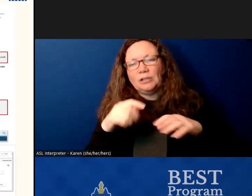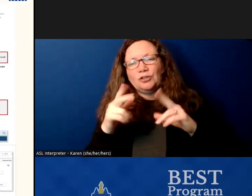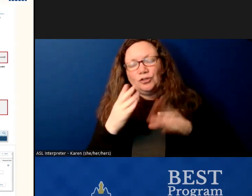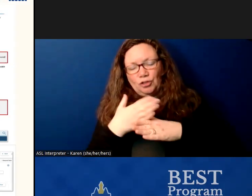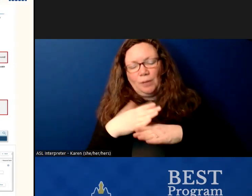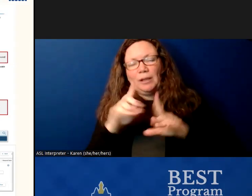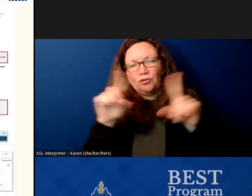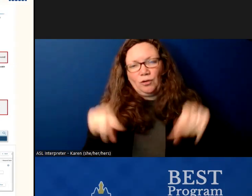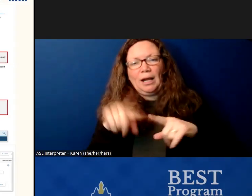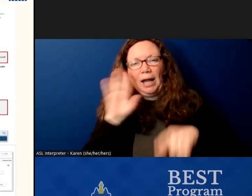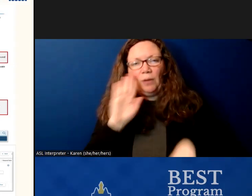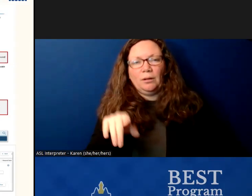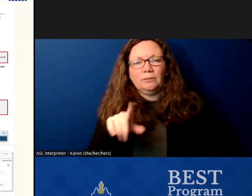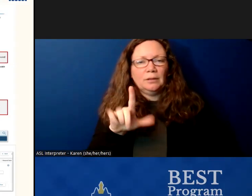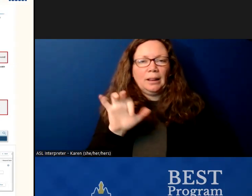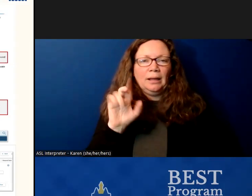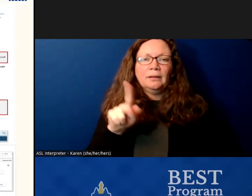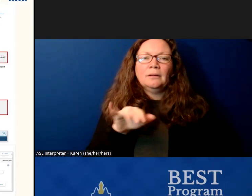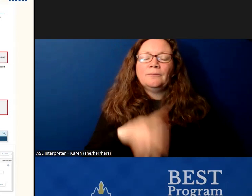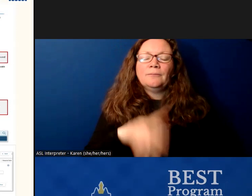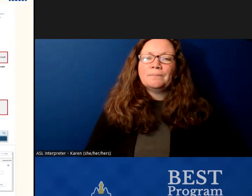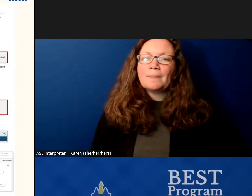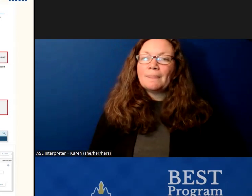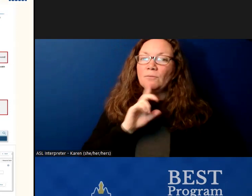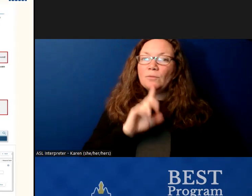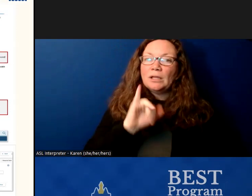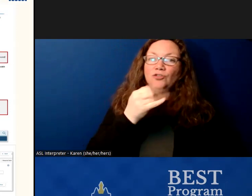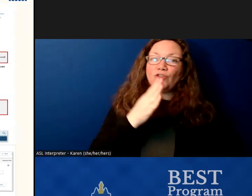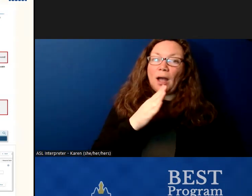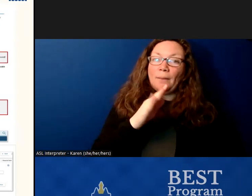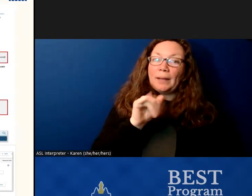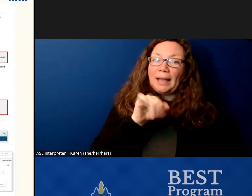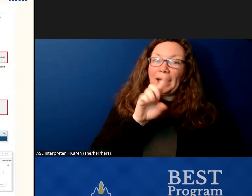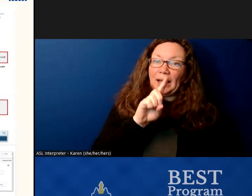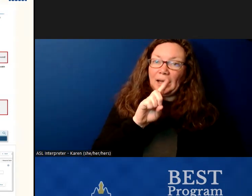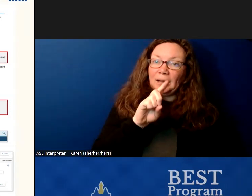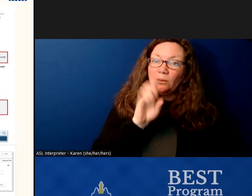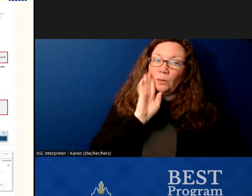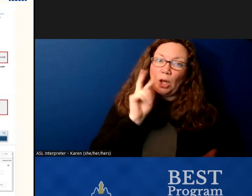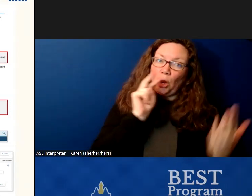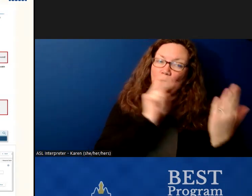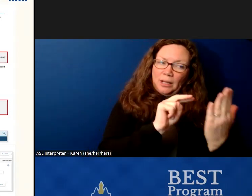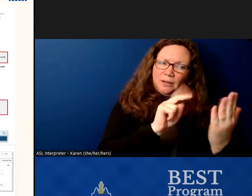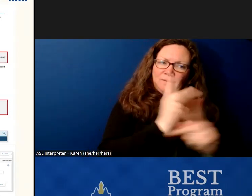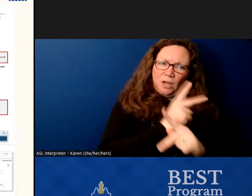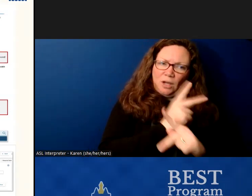Basically, we've looked at your bids to find out what it was or what it is that will be, most important for you guys.